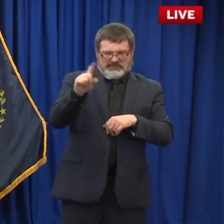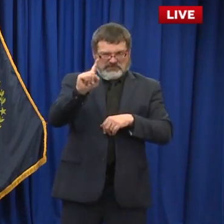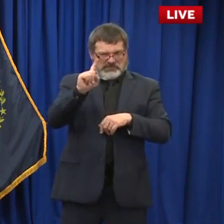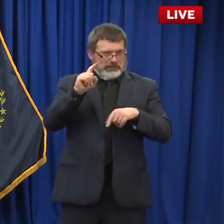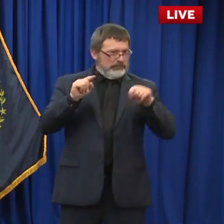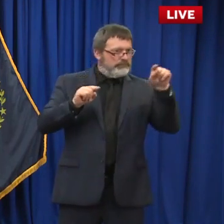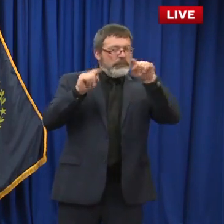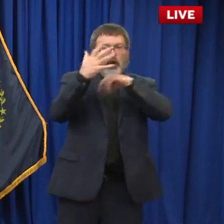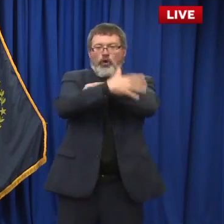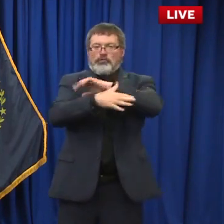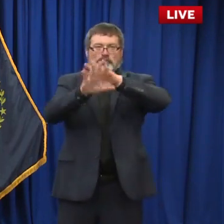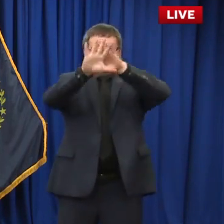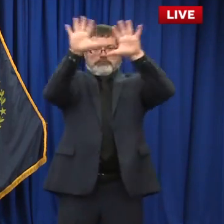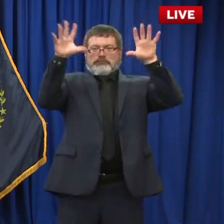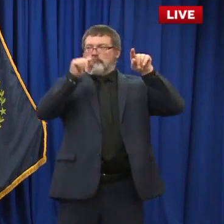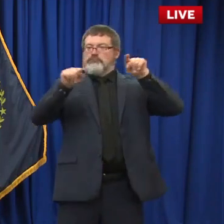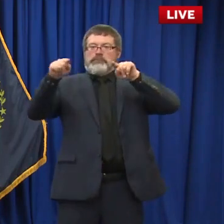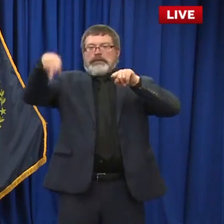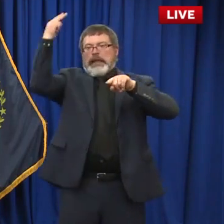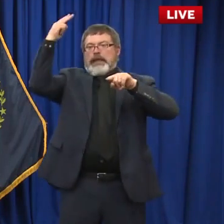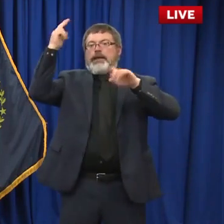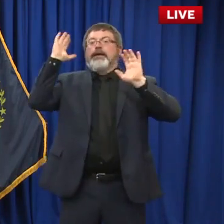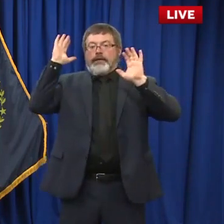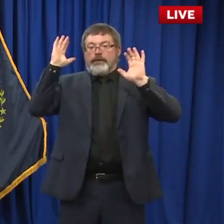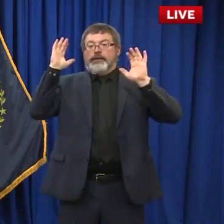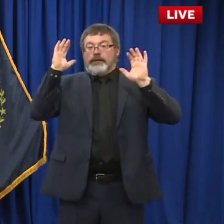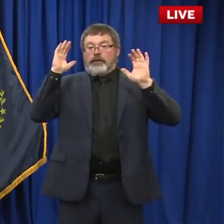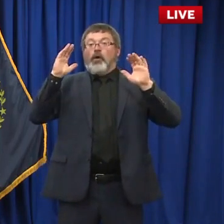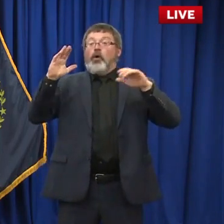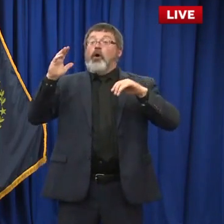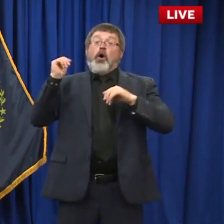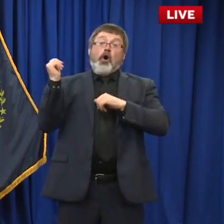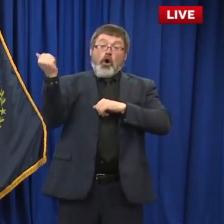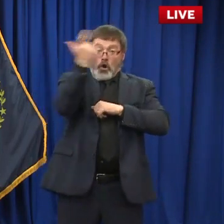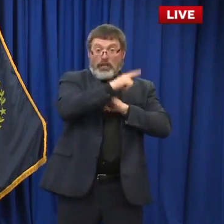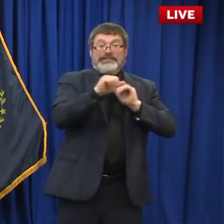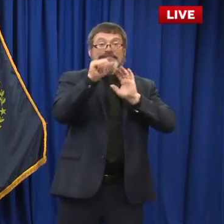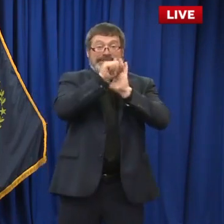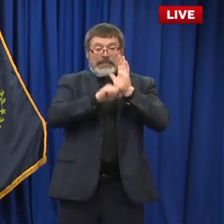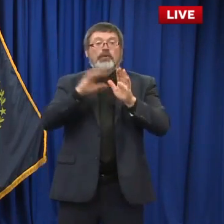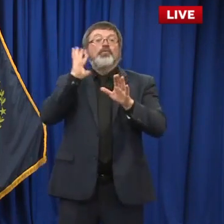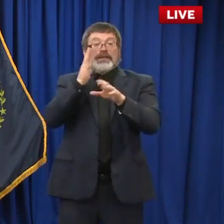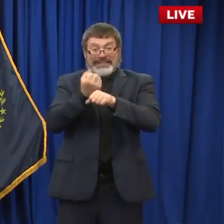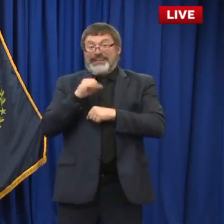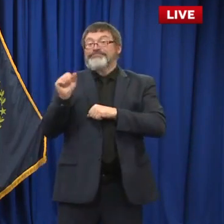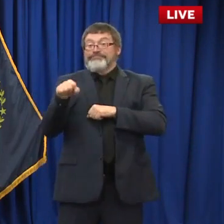I COULDN'T TELL YOU EXACTLY HOW THAT PRIORITIZATION NEED WILL GO.